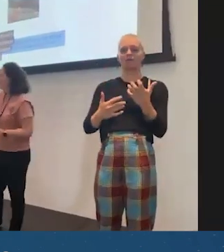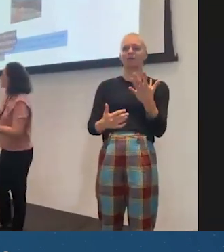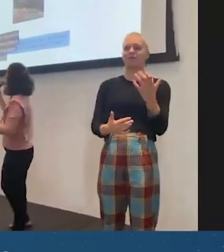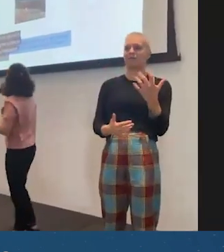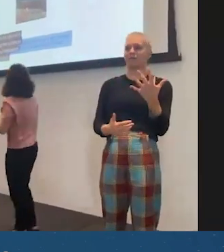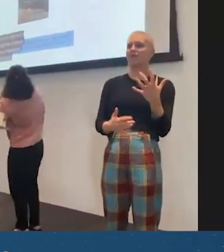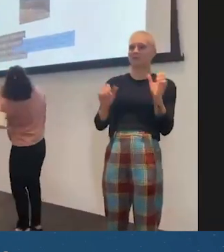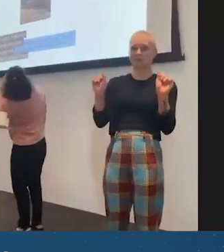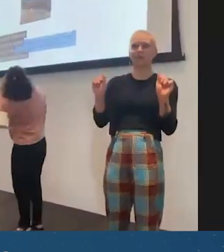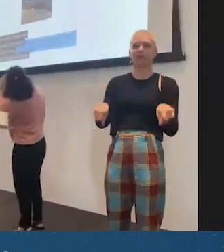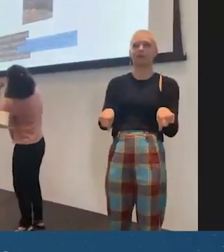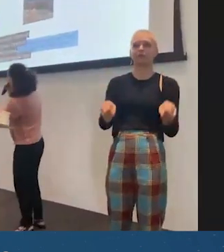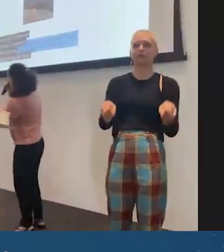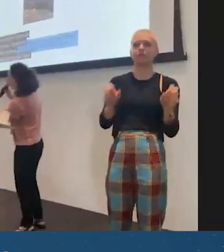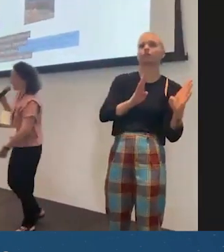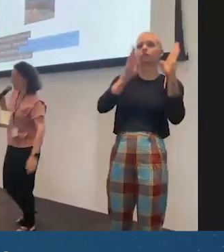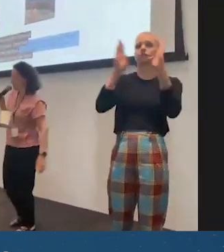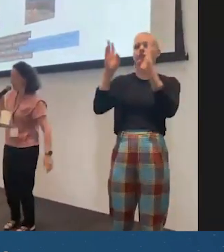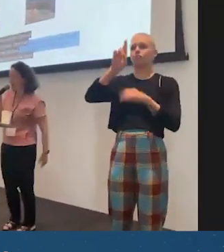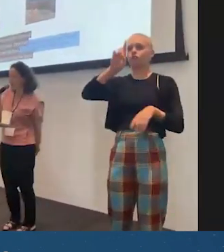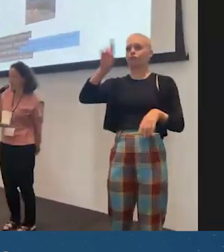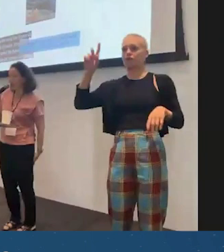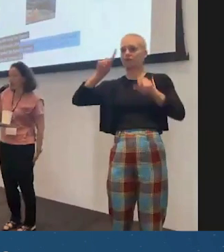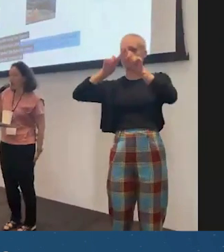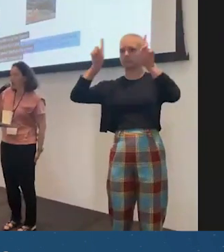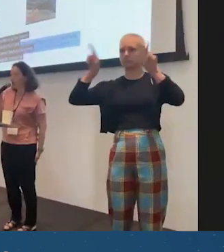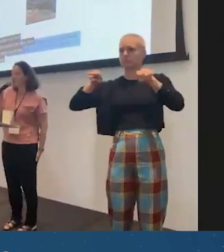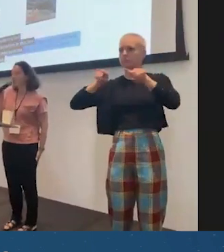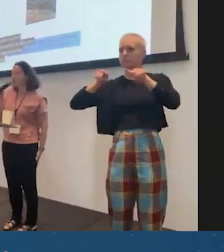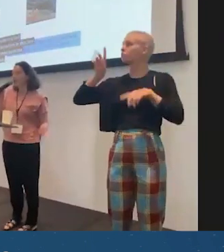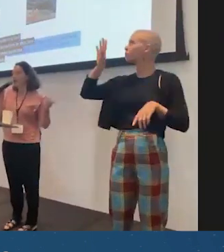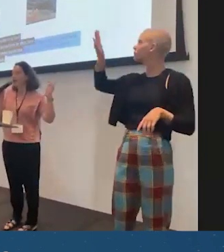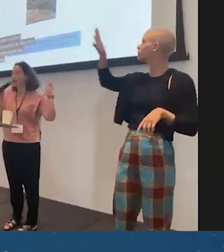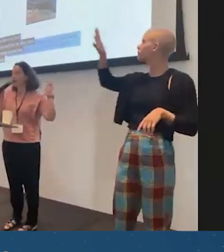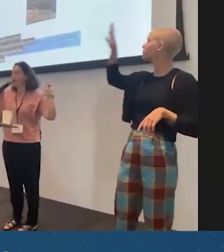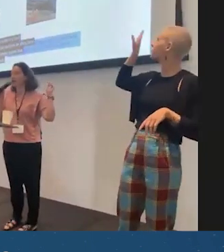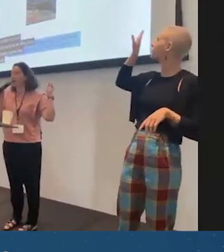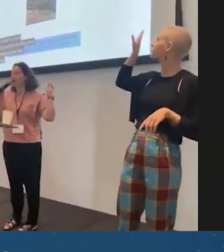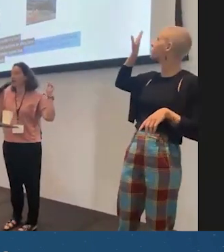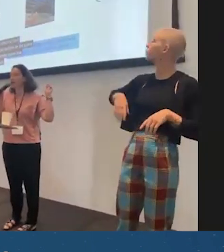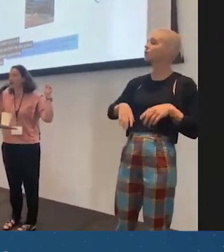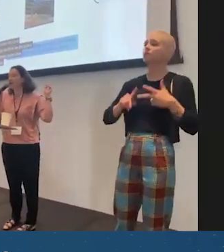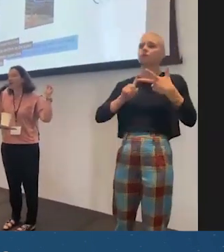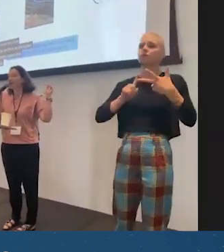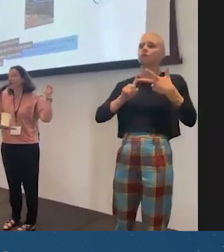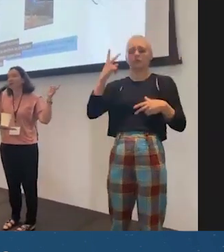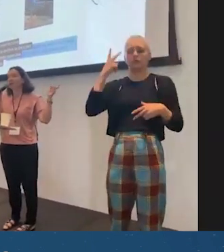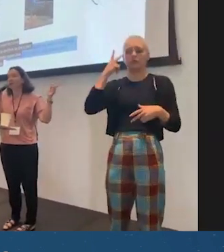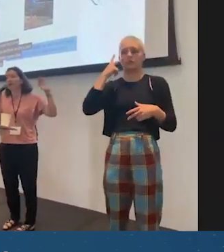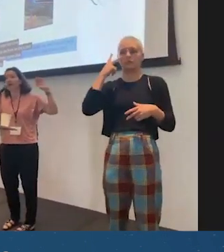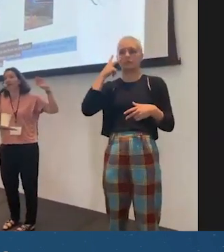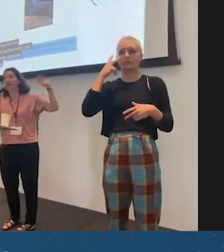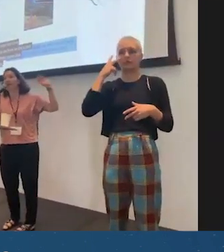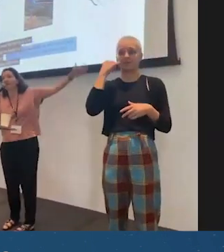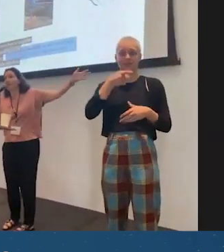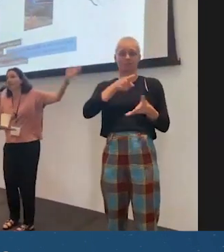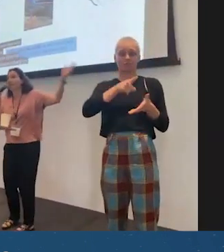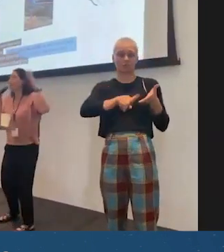Then, all the way on the far right of the screen, we're exploring how this research device can enable people with excessive movement.